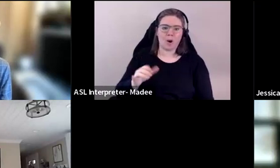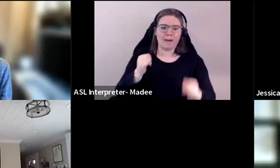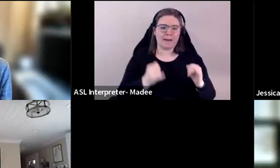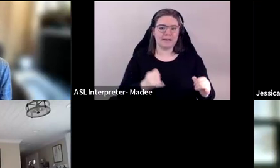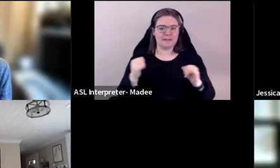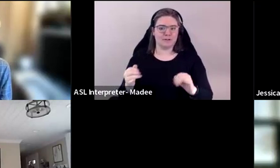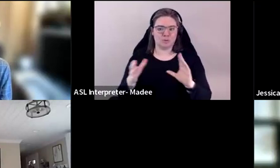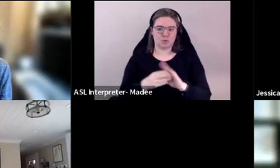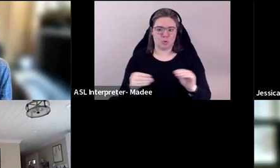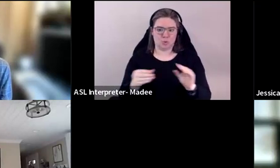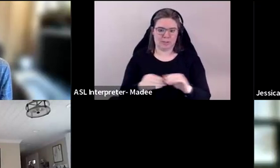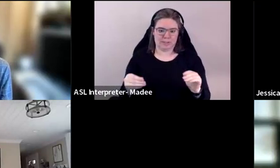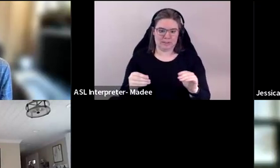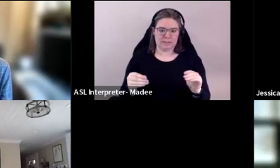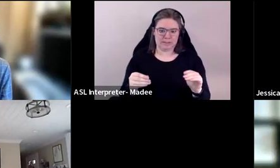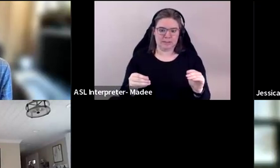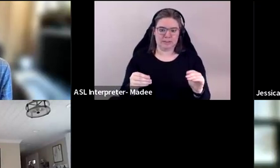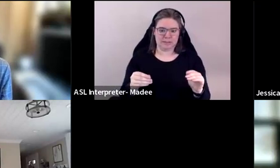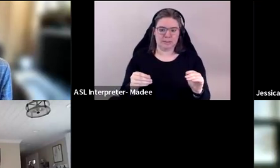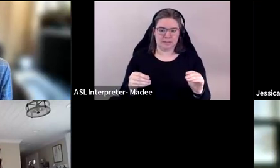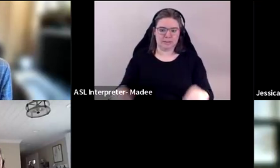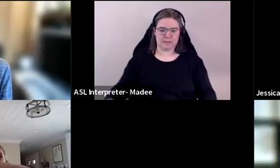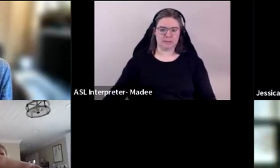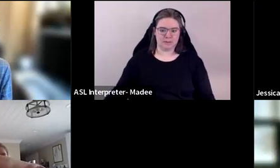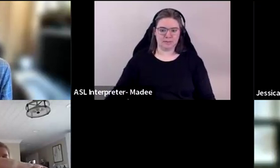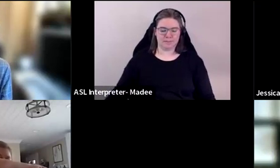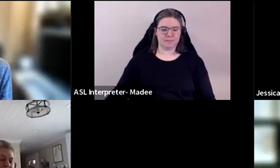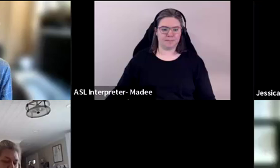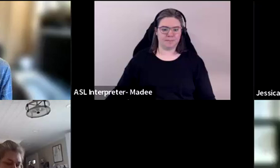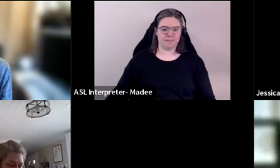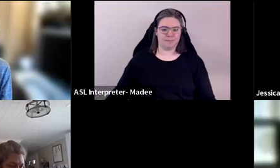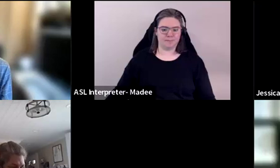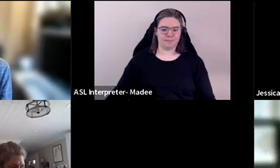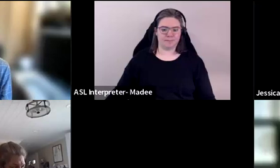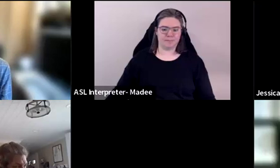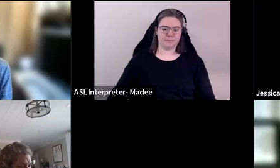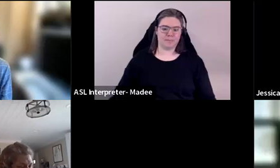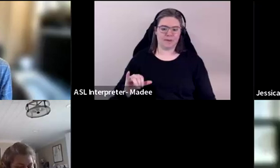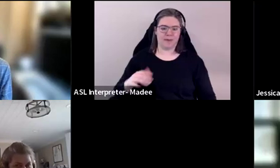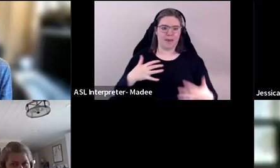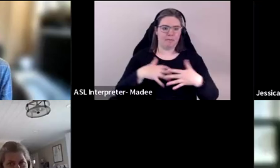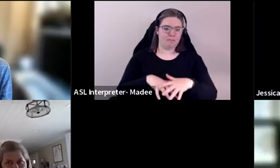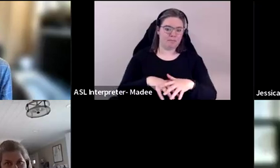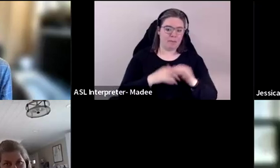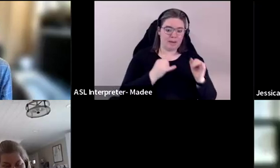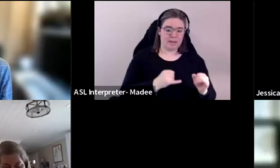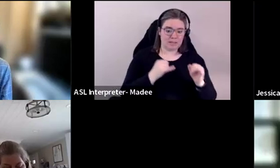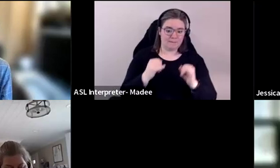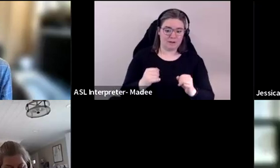Theresa Martinosky: And that's kind of where that that meshing of individual advocacy and systems advocacy.